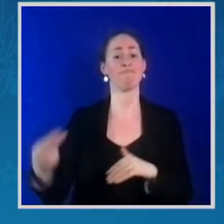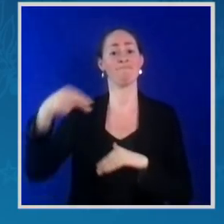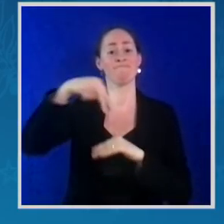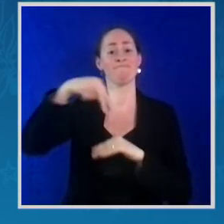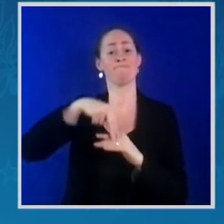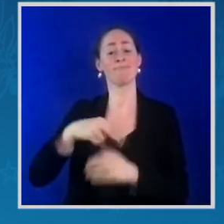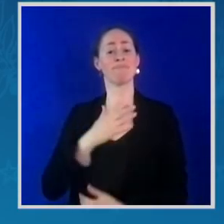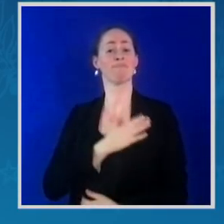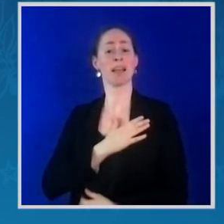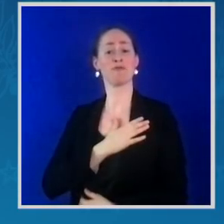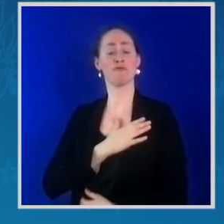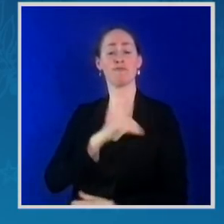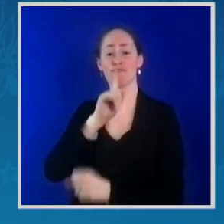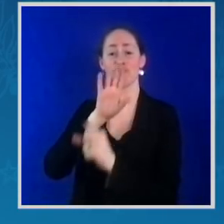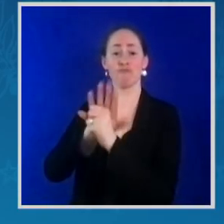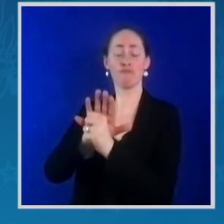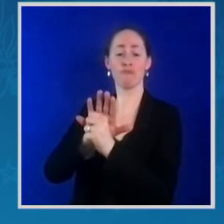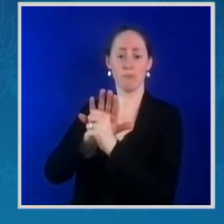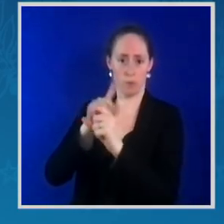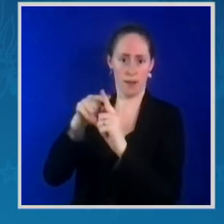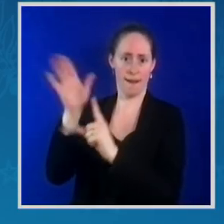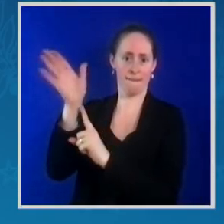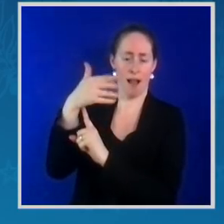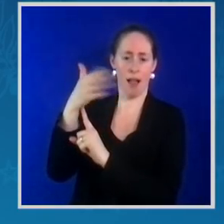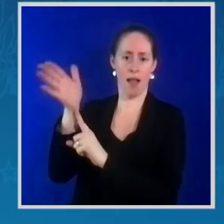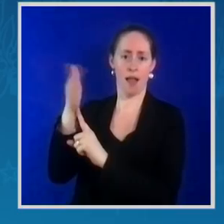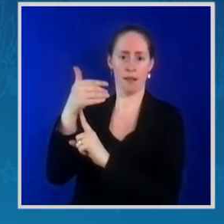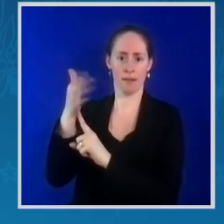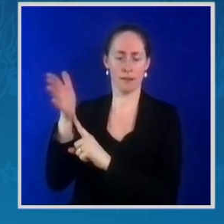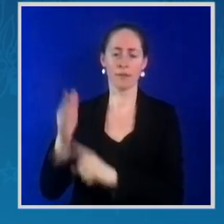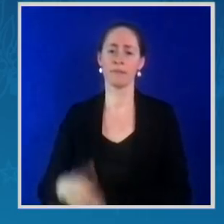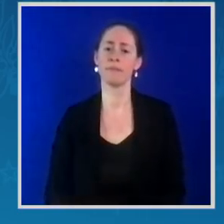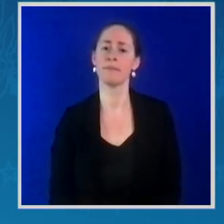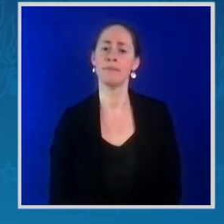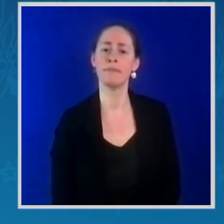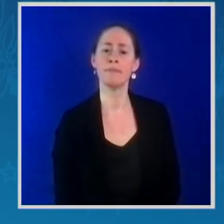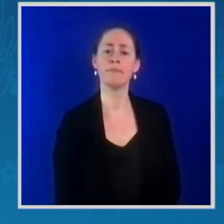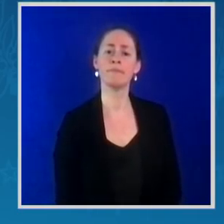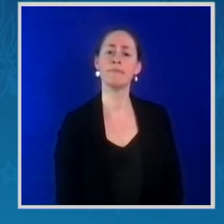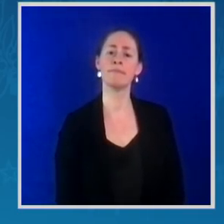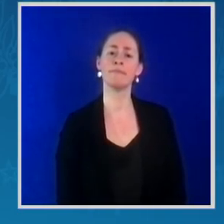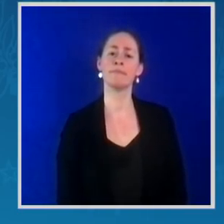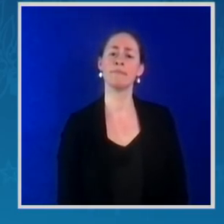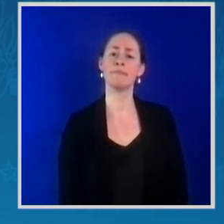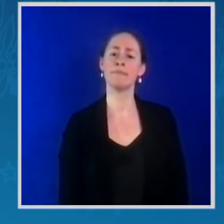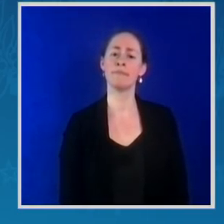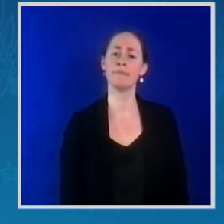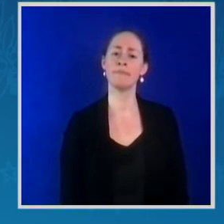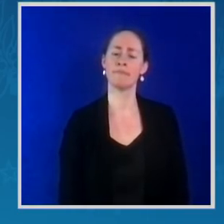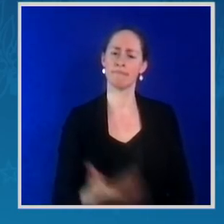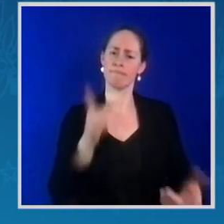And placed a hand on chest and in pledge allegiance when we when we talk about patriotism,